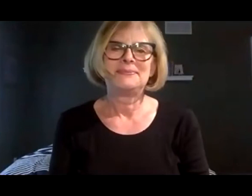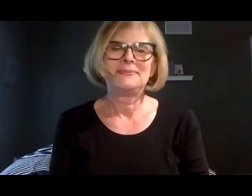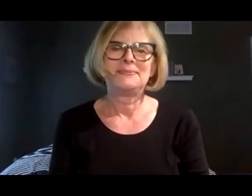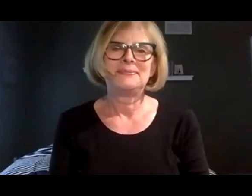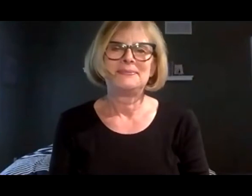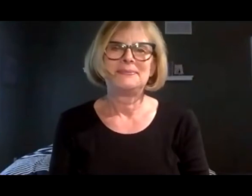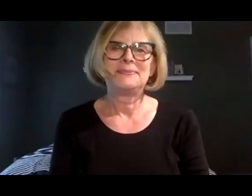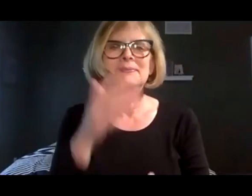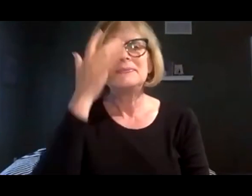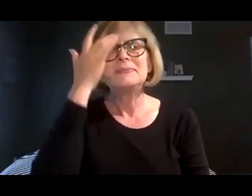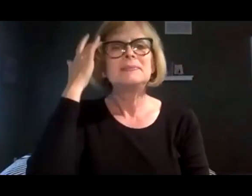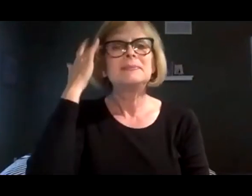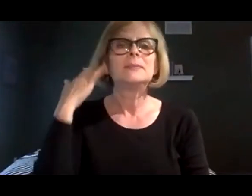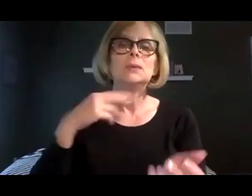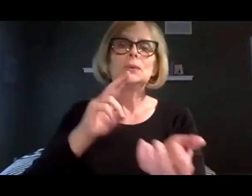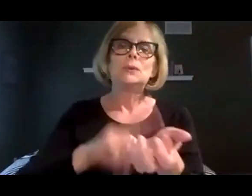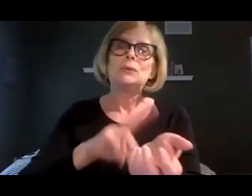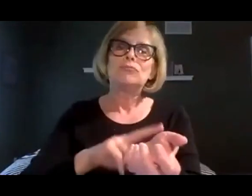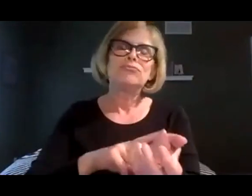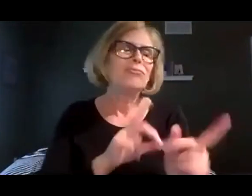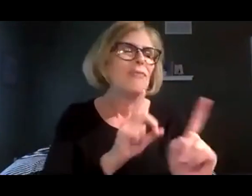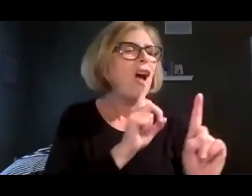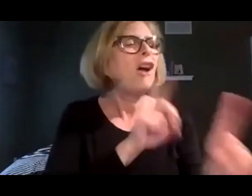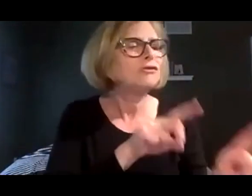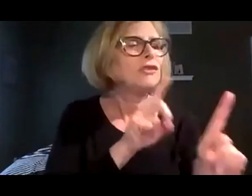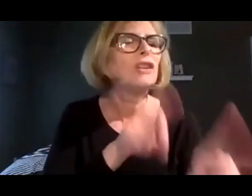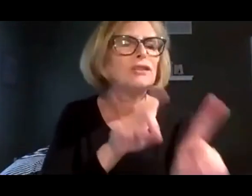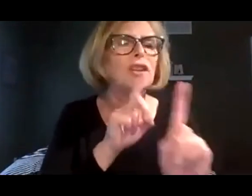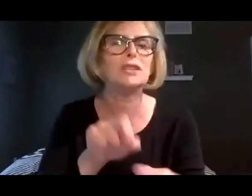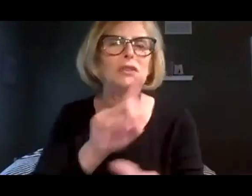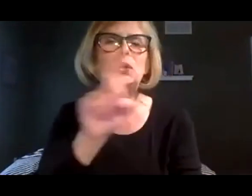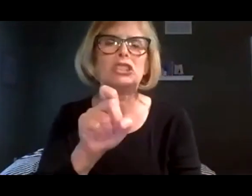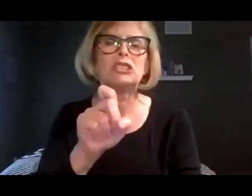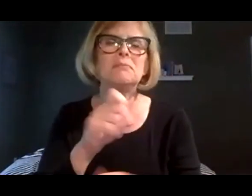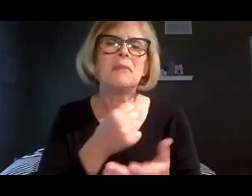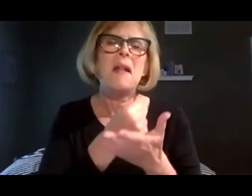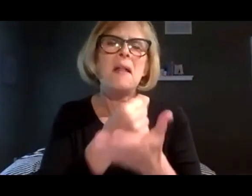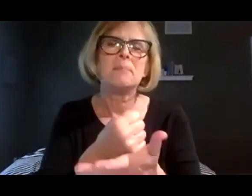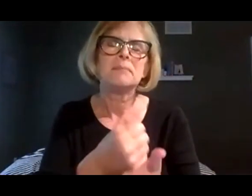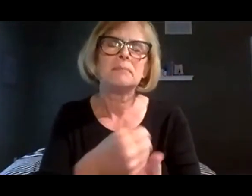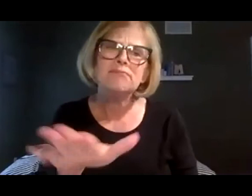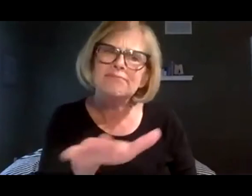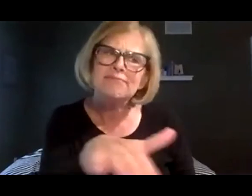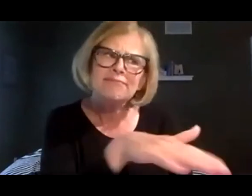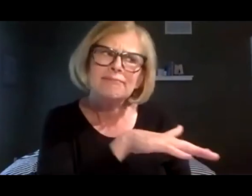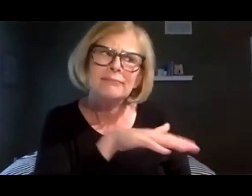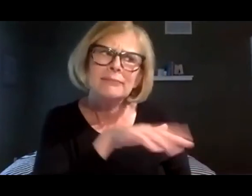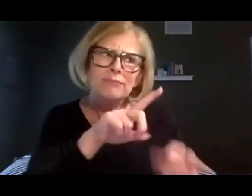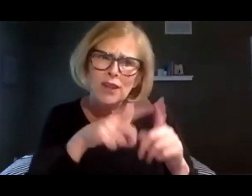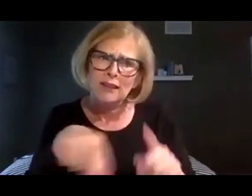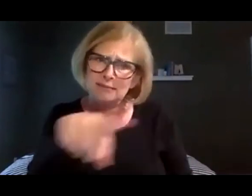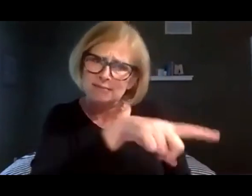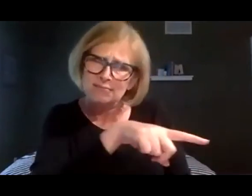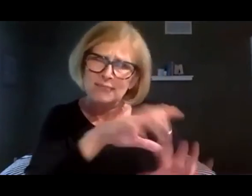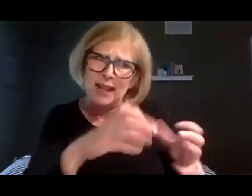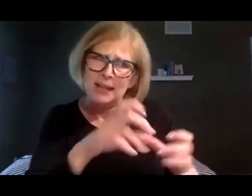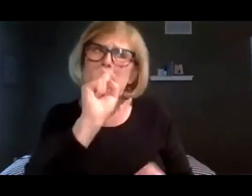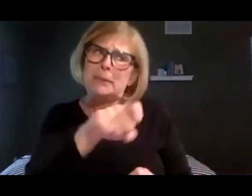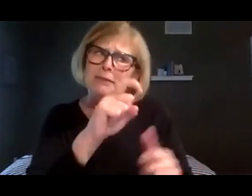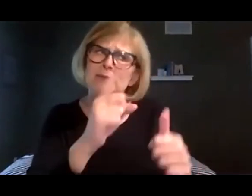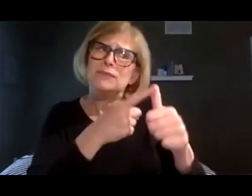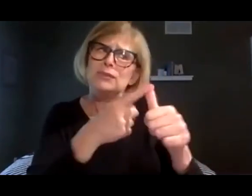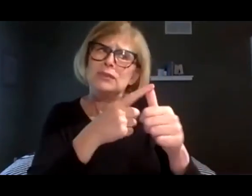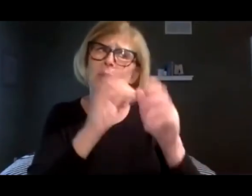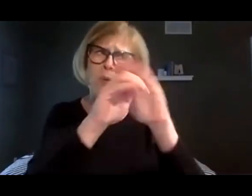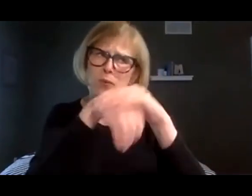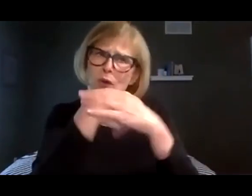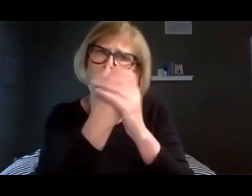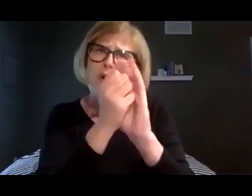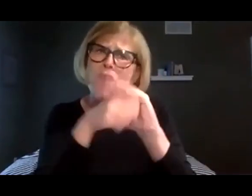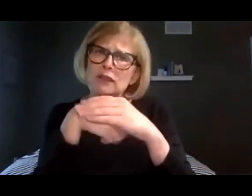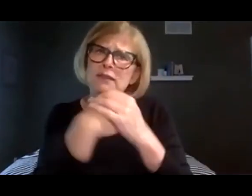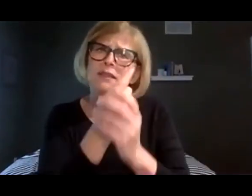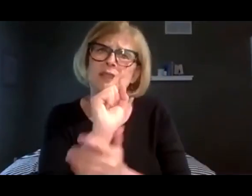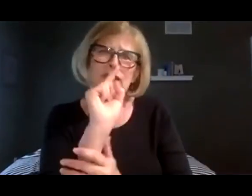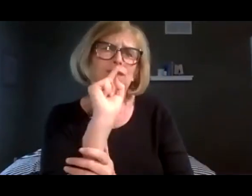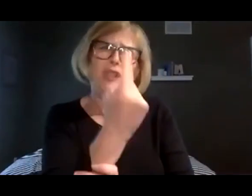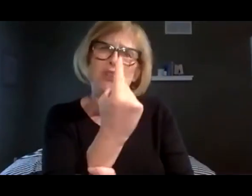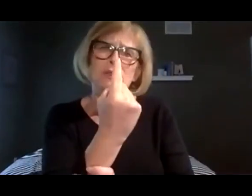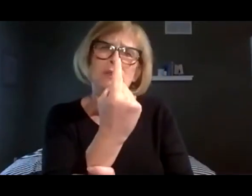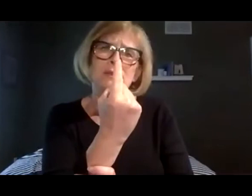My nurse happily answers any question, but having clean hands is her first suggestion.